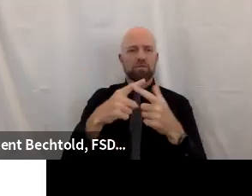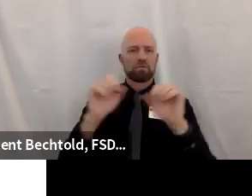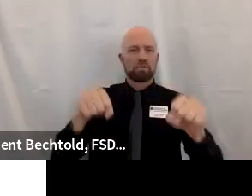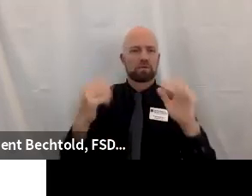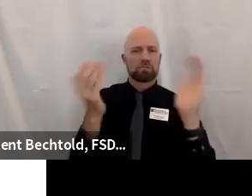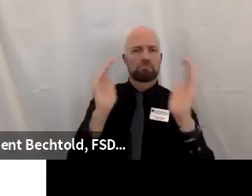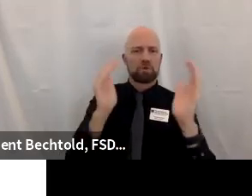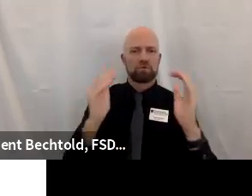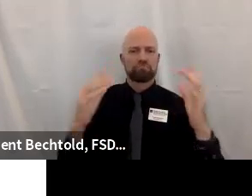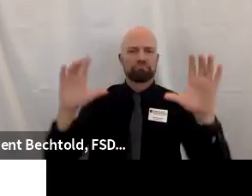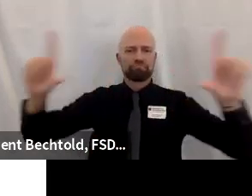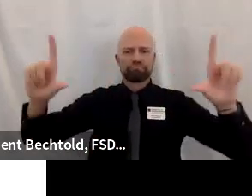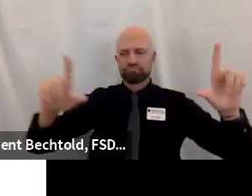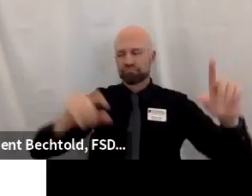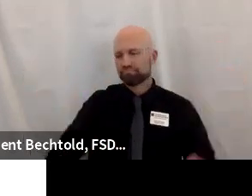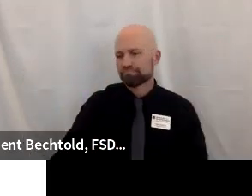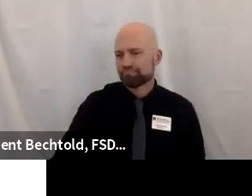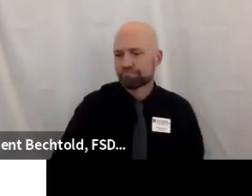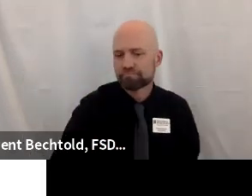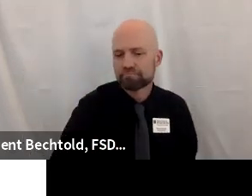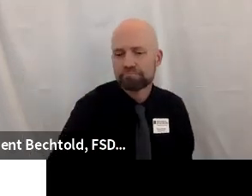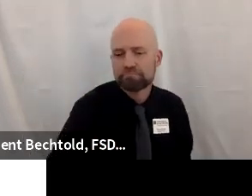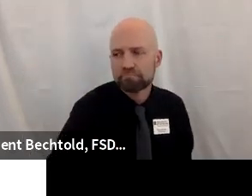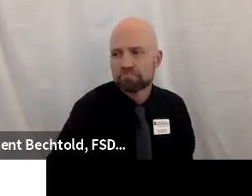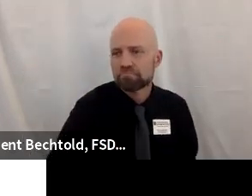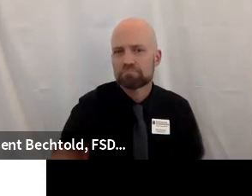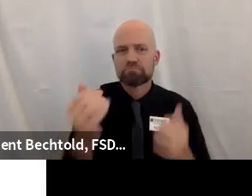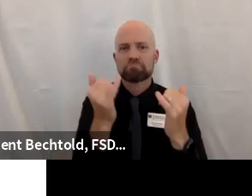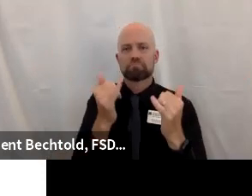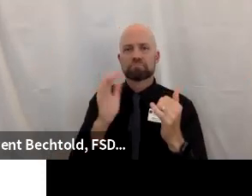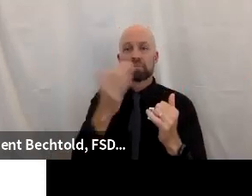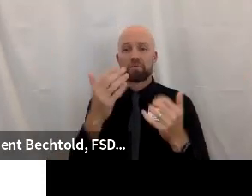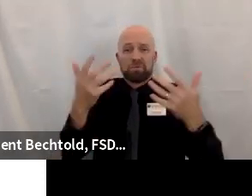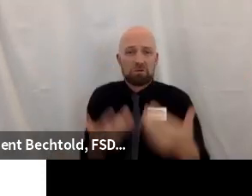to sign it again and do their POST test, POST reading to show the comparisons.